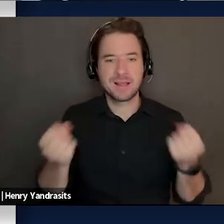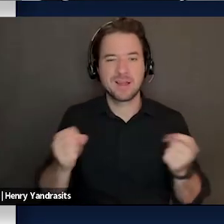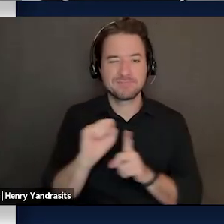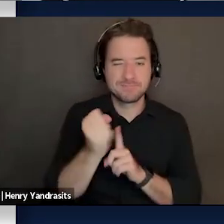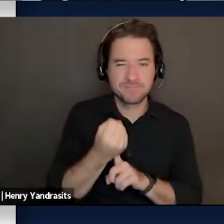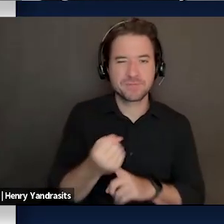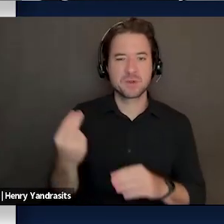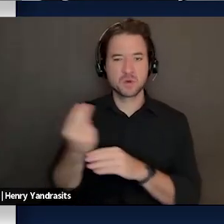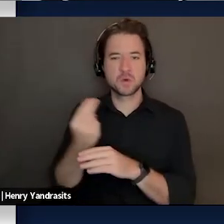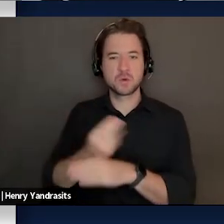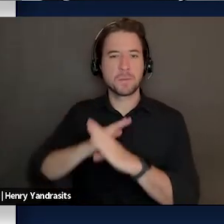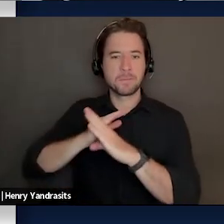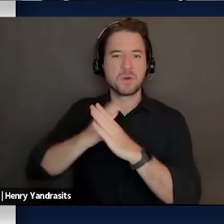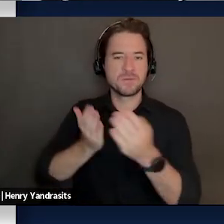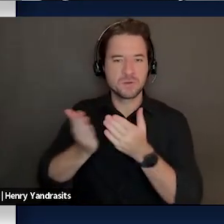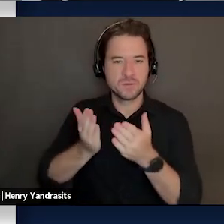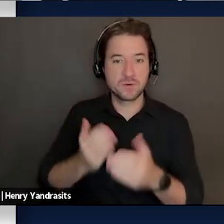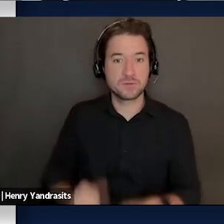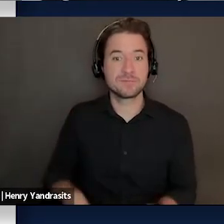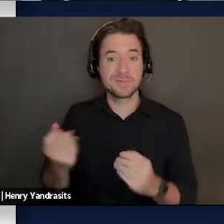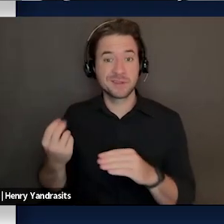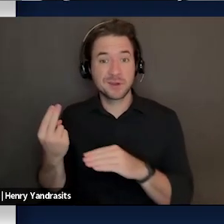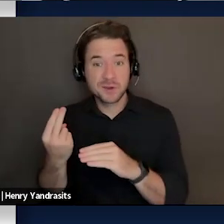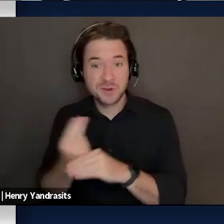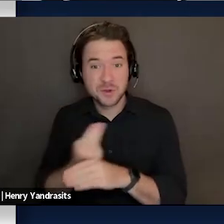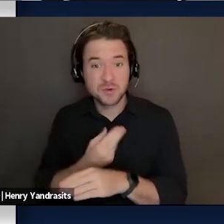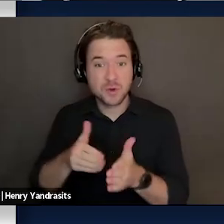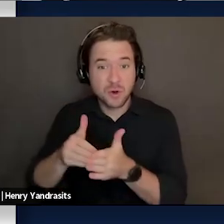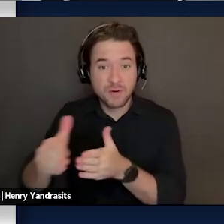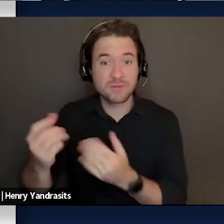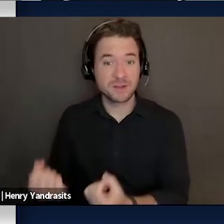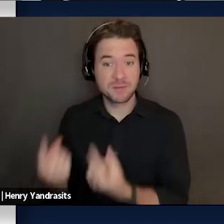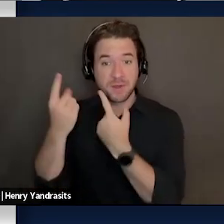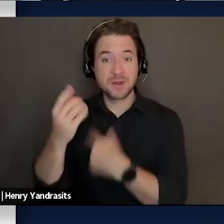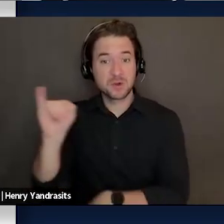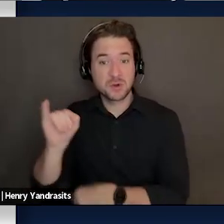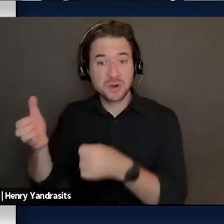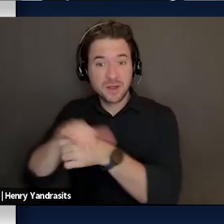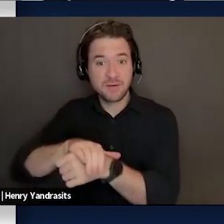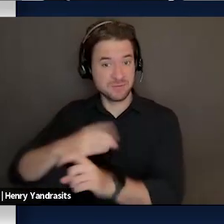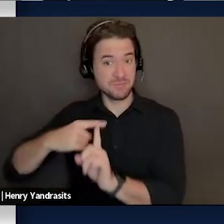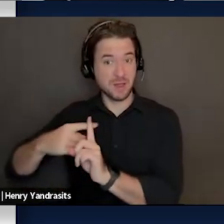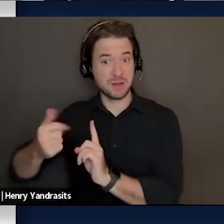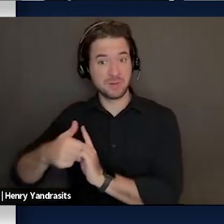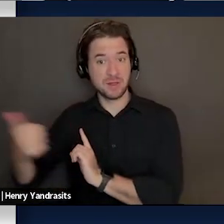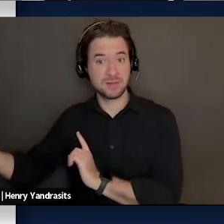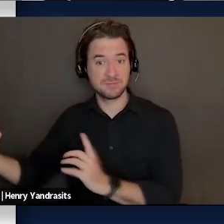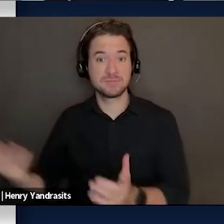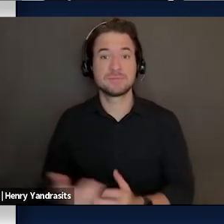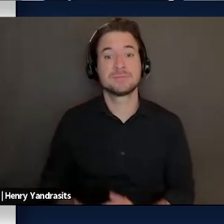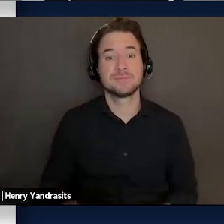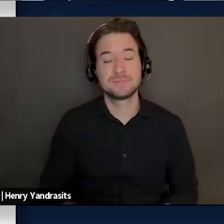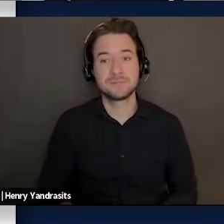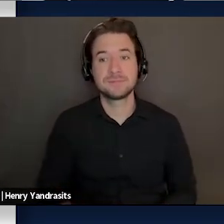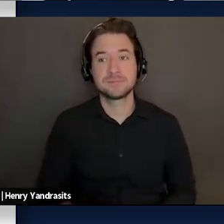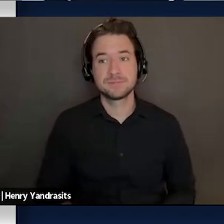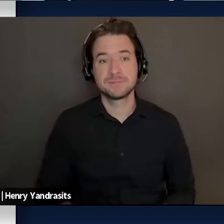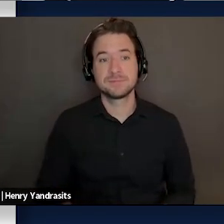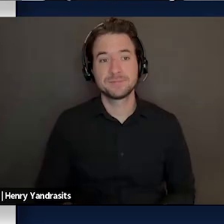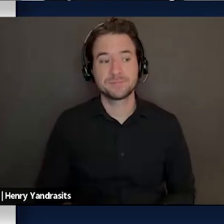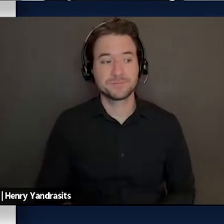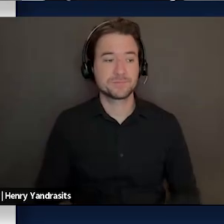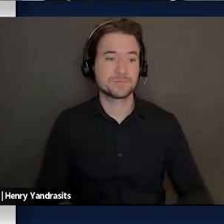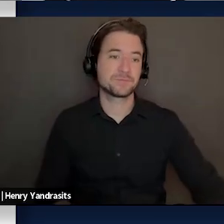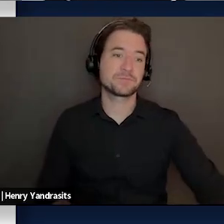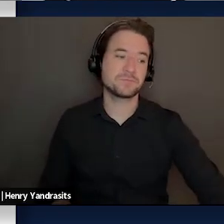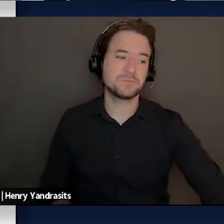utilization, expenditures. insurance coverage, and more.